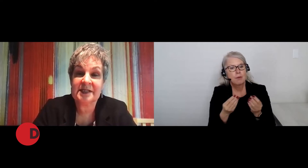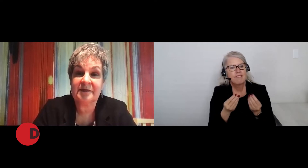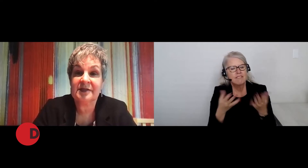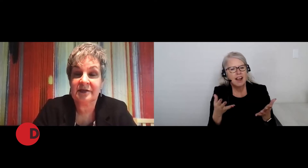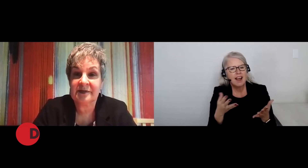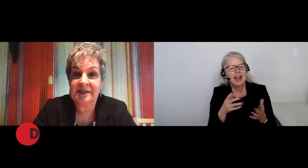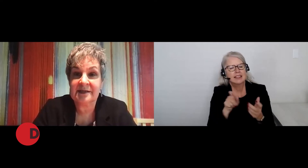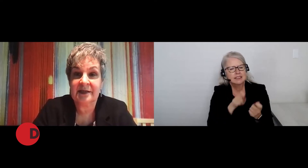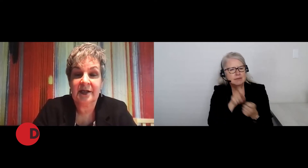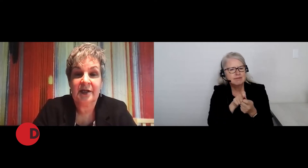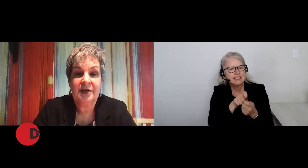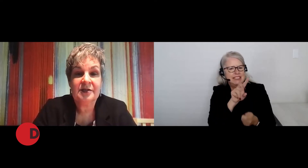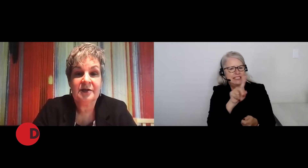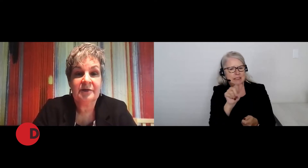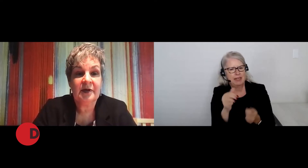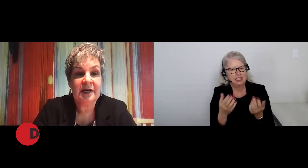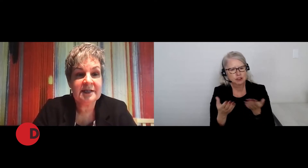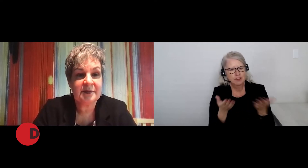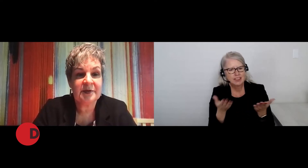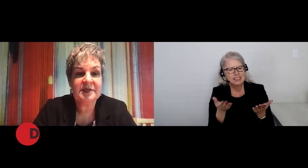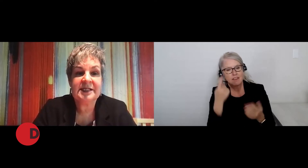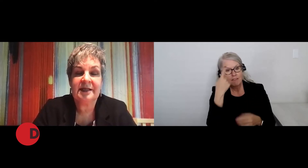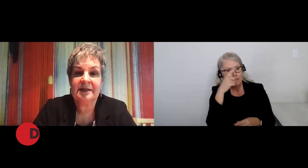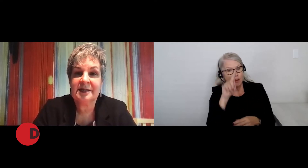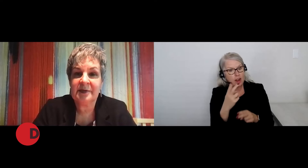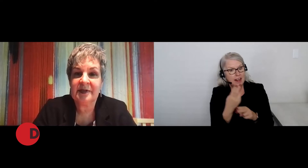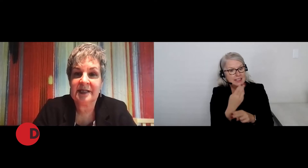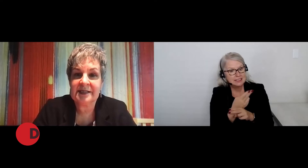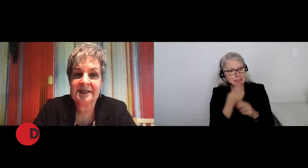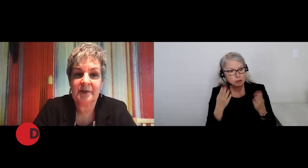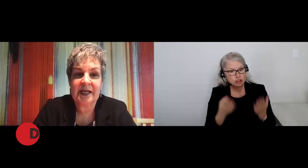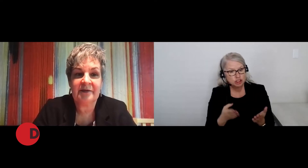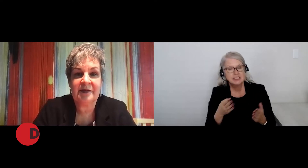that equal services means providing specific disabled services for